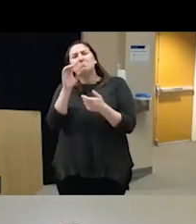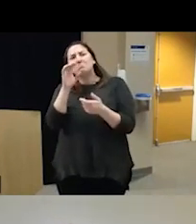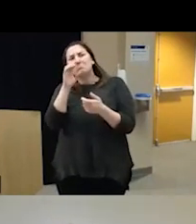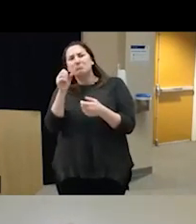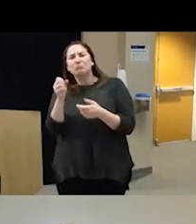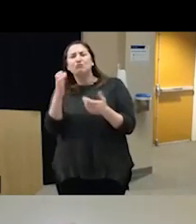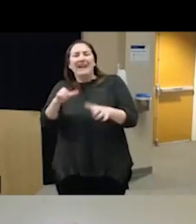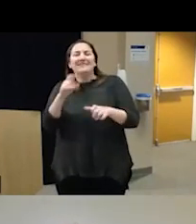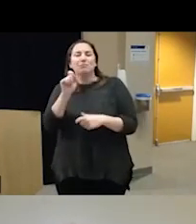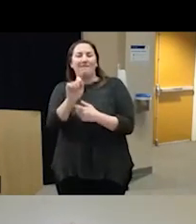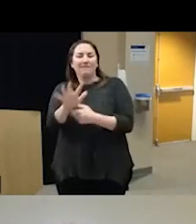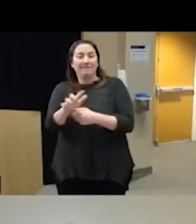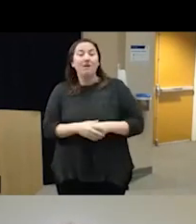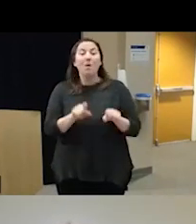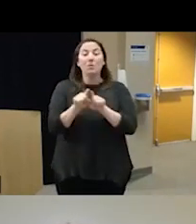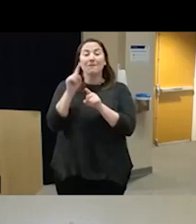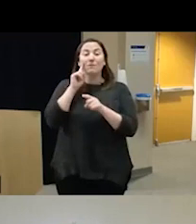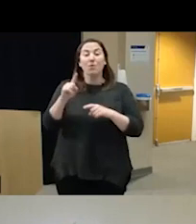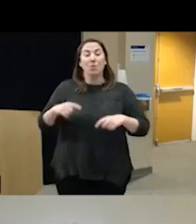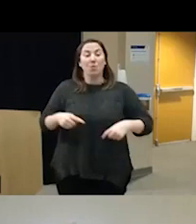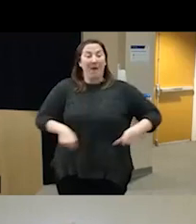for weight circumference of five centimeter